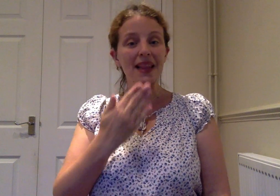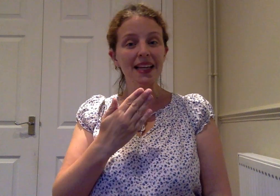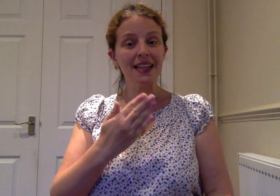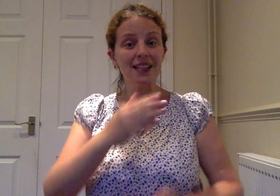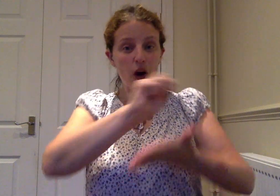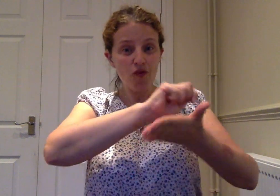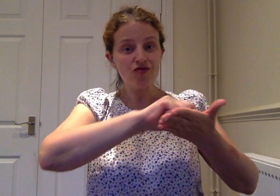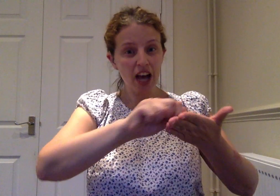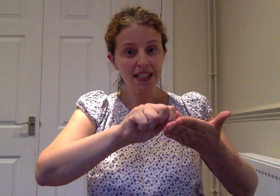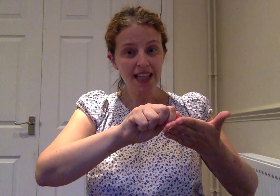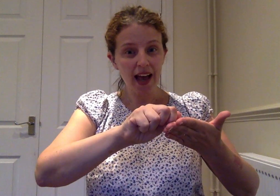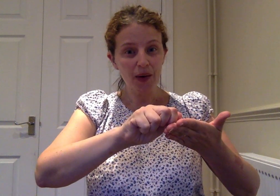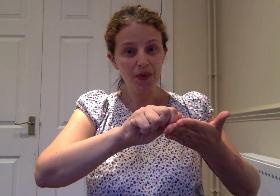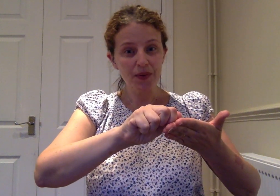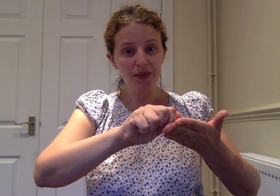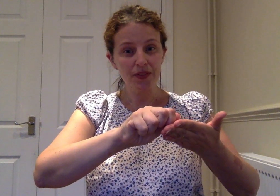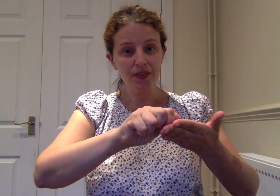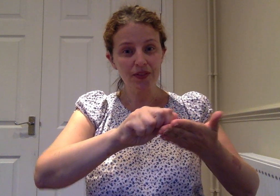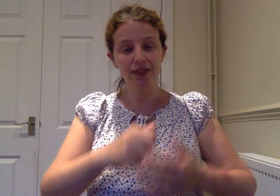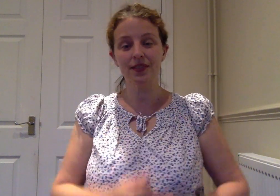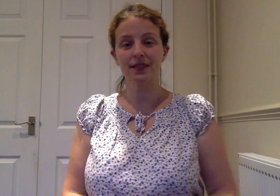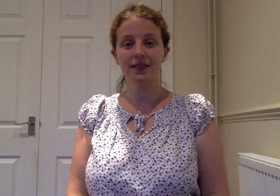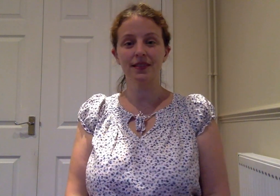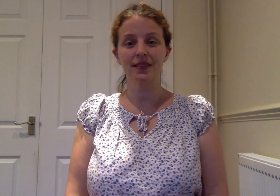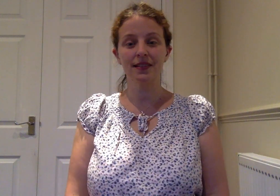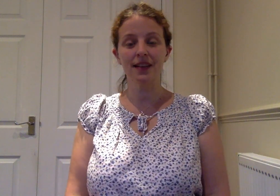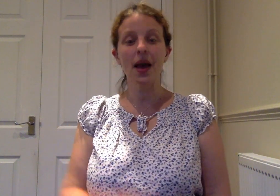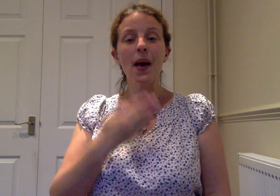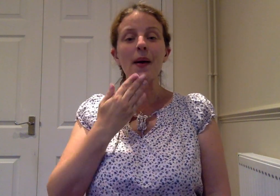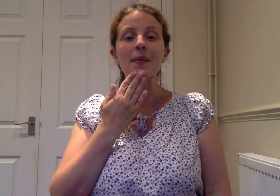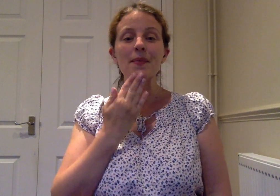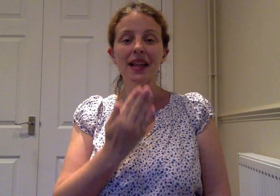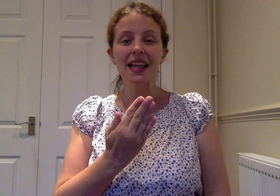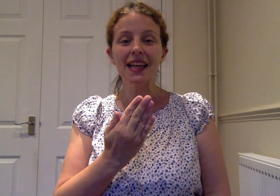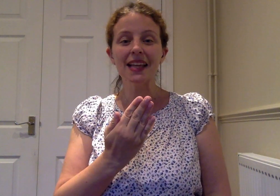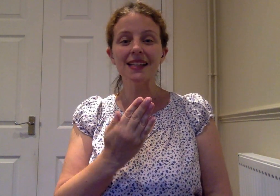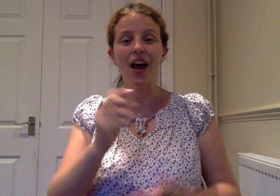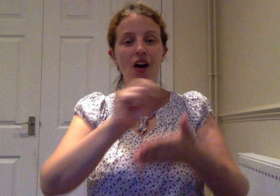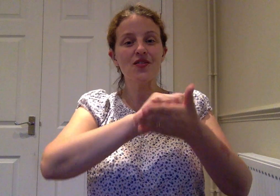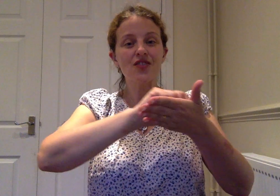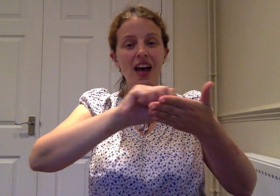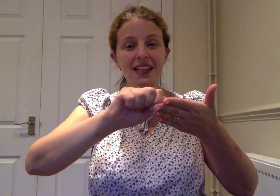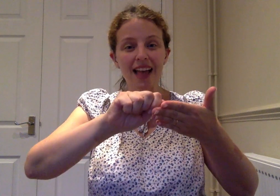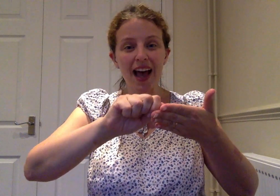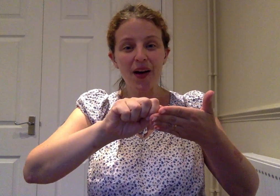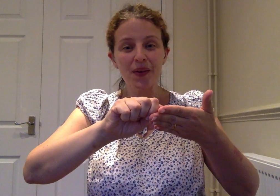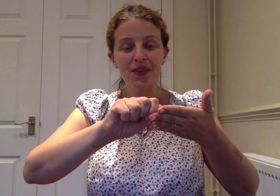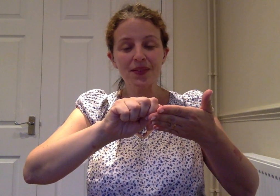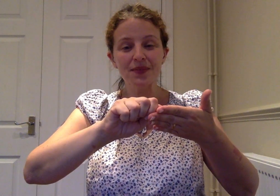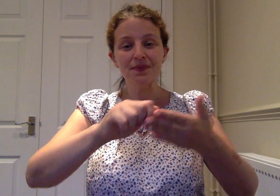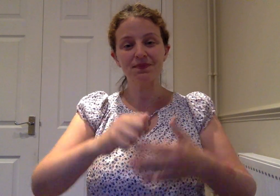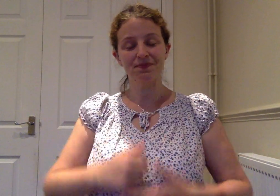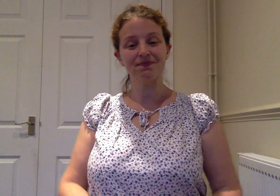Please write down.